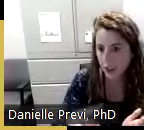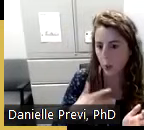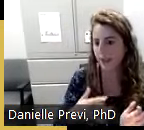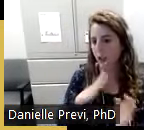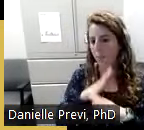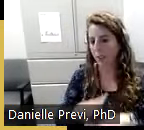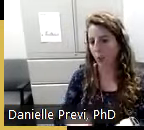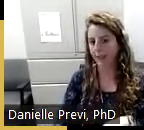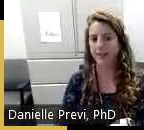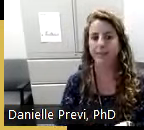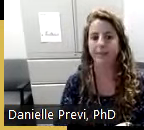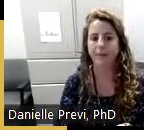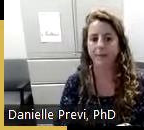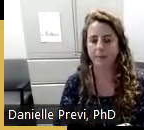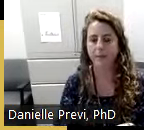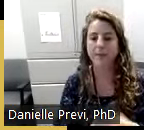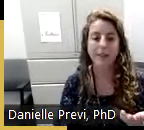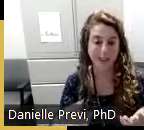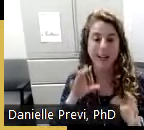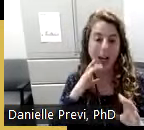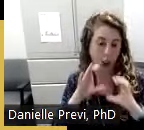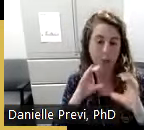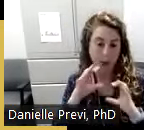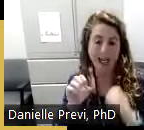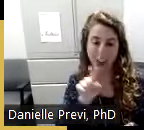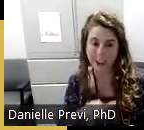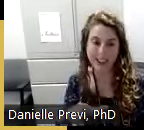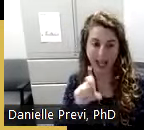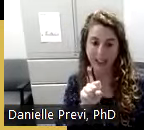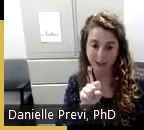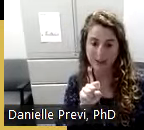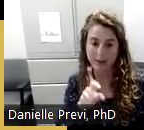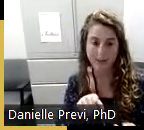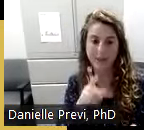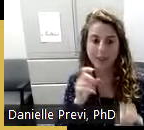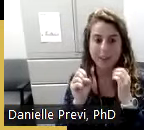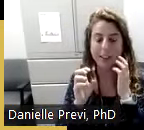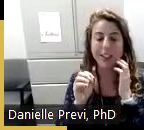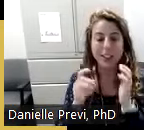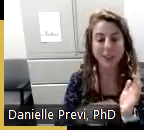do they tend to ask for repetition, or do they tend to sit back more quietly? Communication